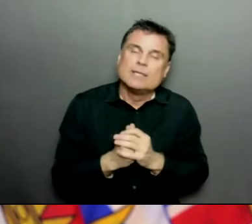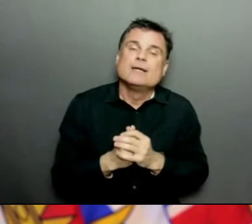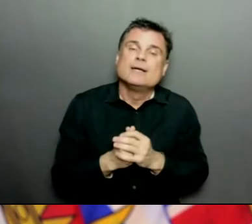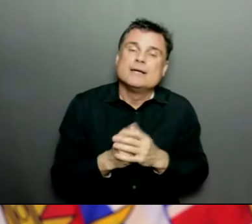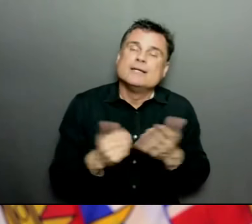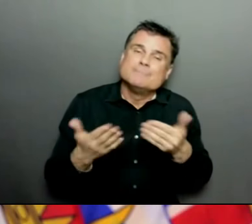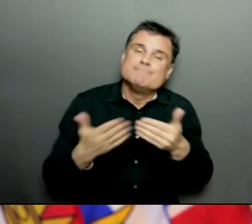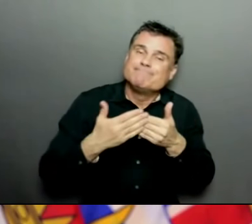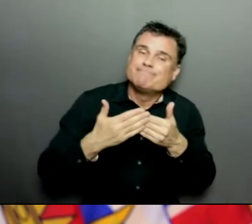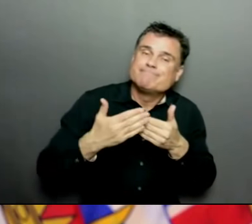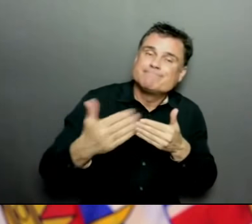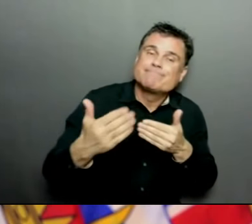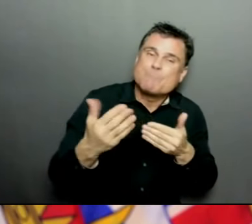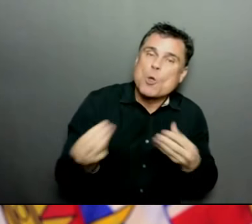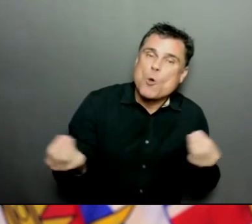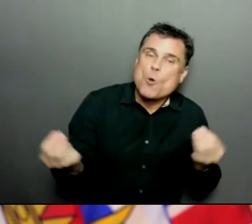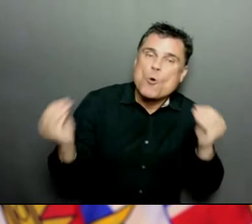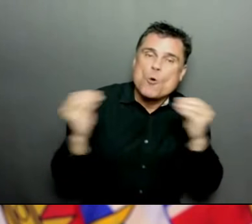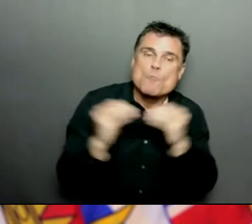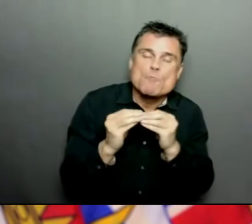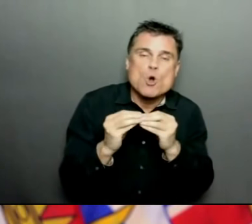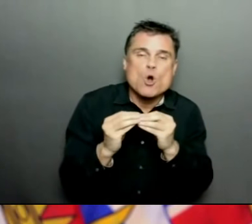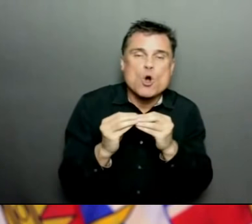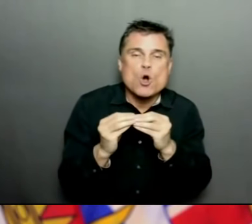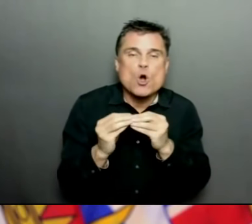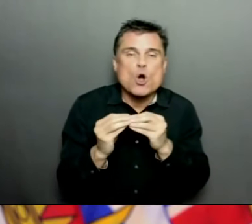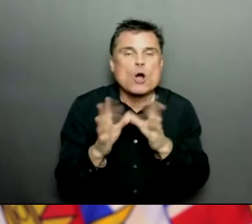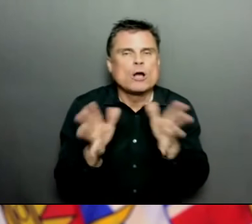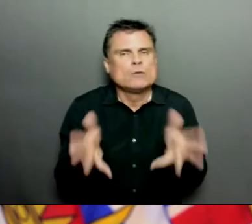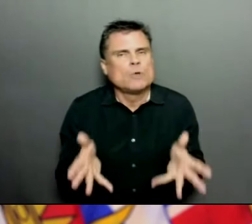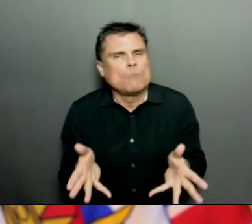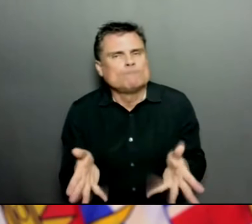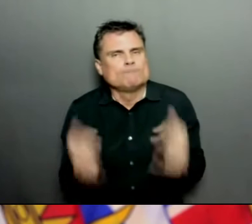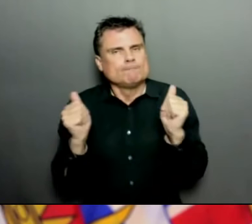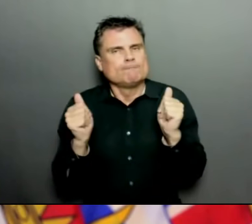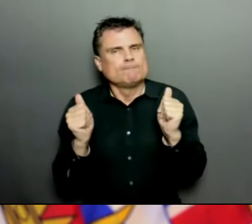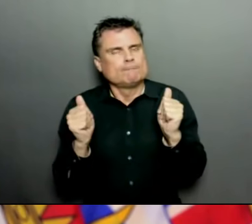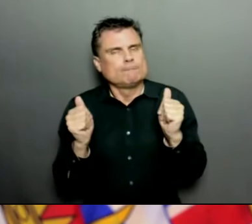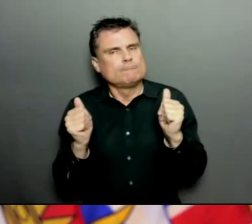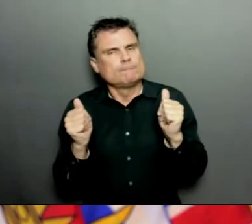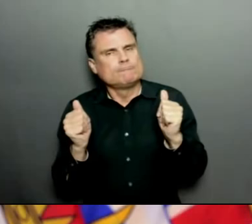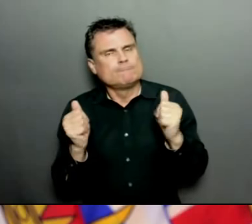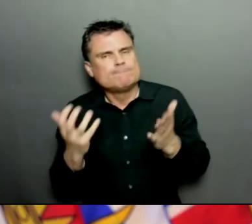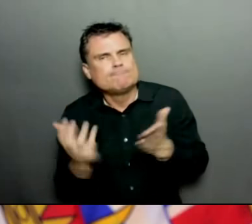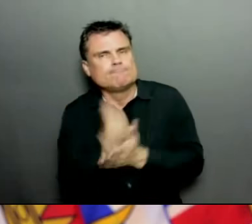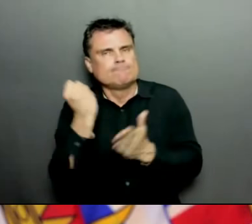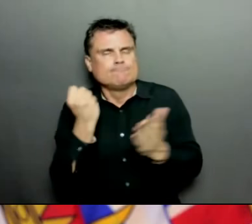in a Safeway as soon as you possibly can. You have a follow-up? I do. Thank you.